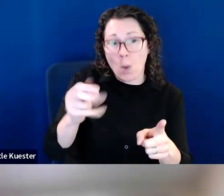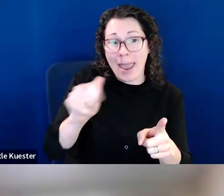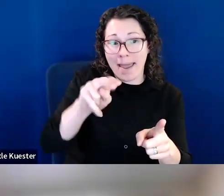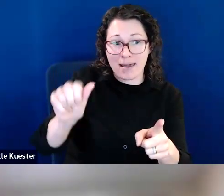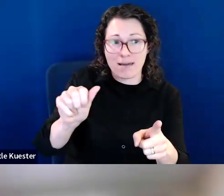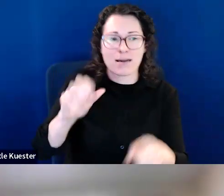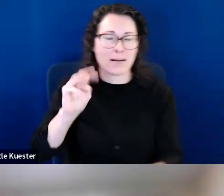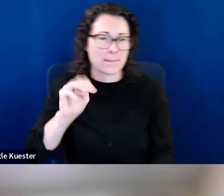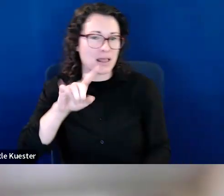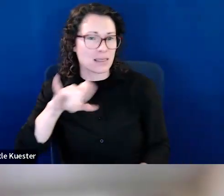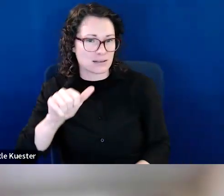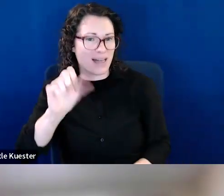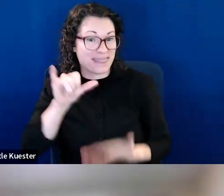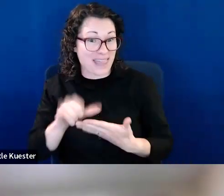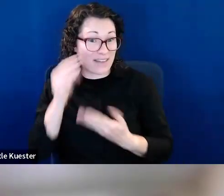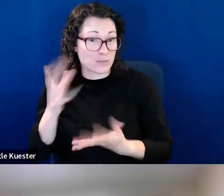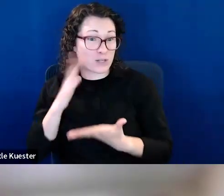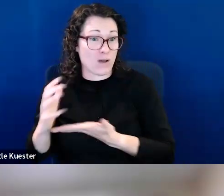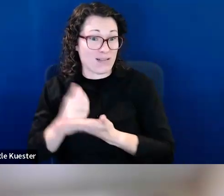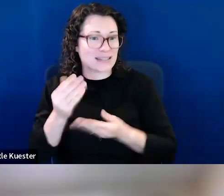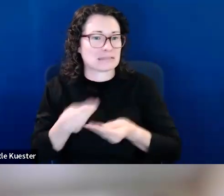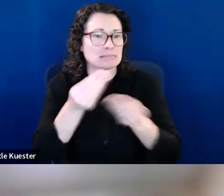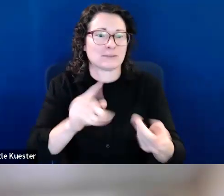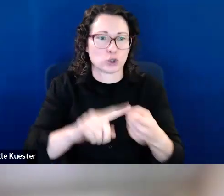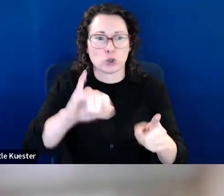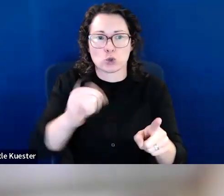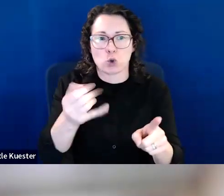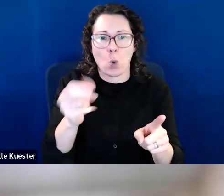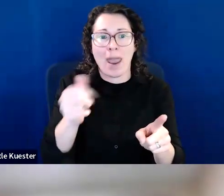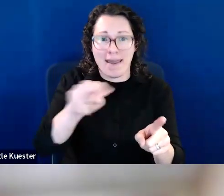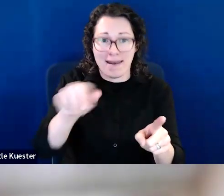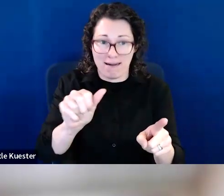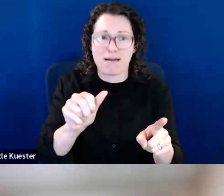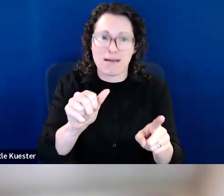Joanna. And if while if we continue this dialogue, maybe that's uh maybe we could do